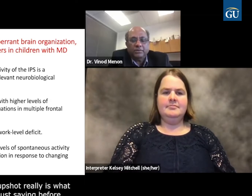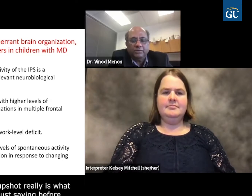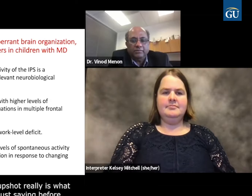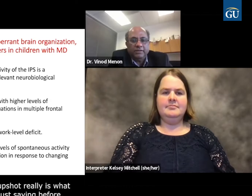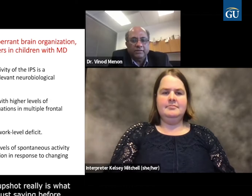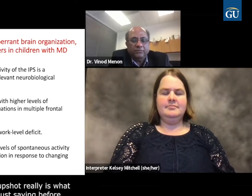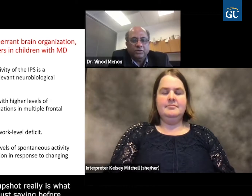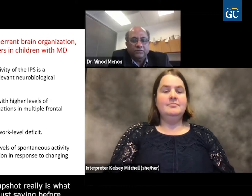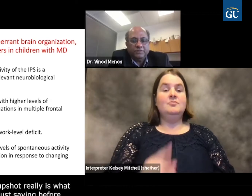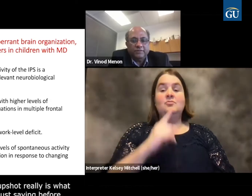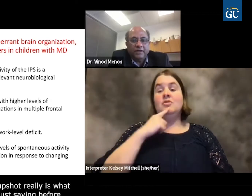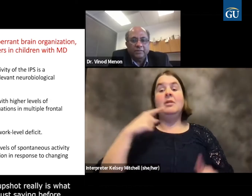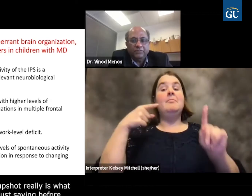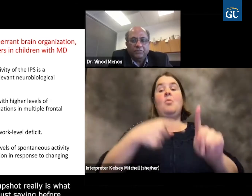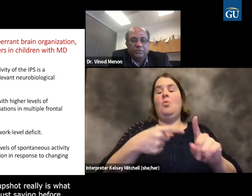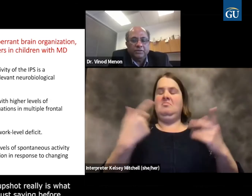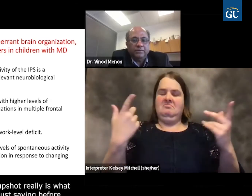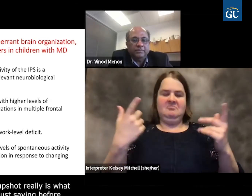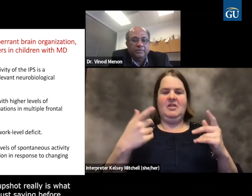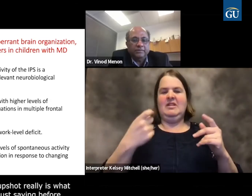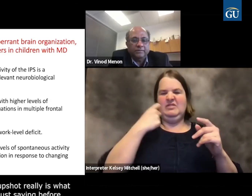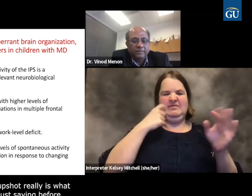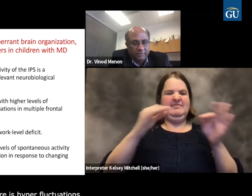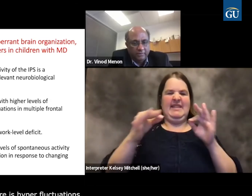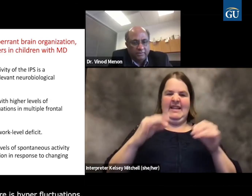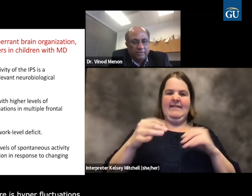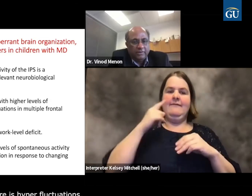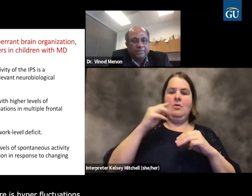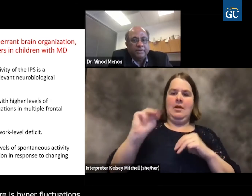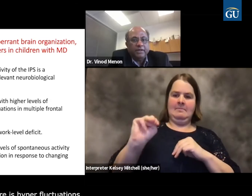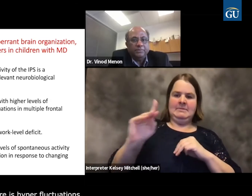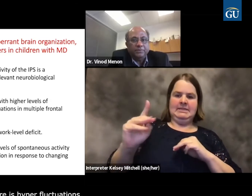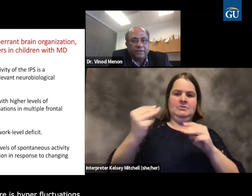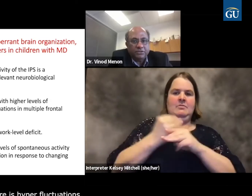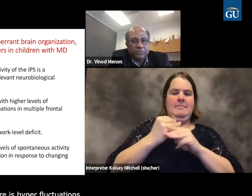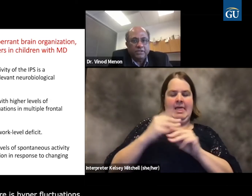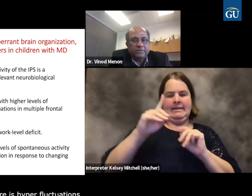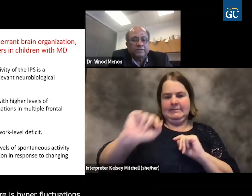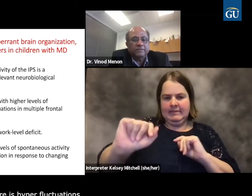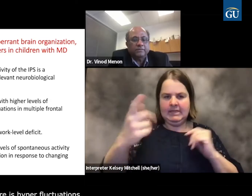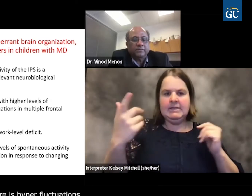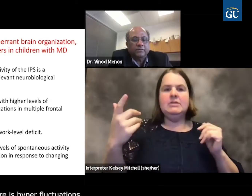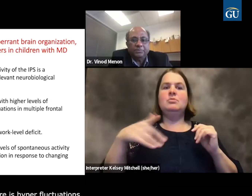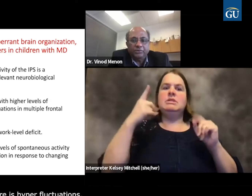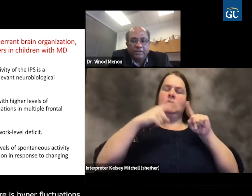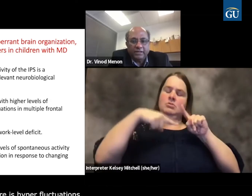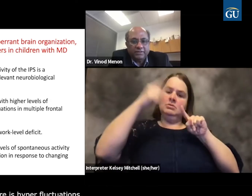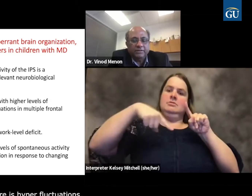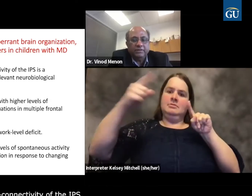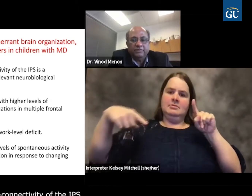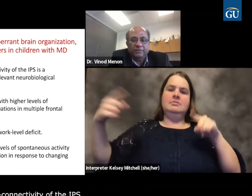so the upshot really is what i was just saying before that there is